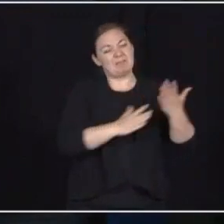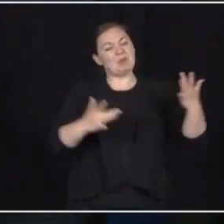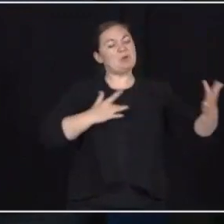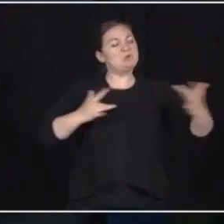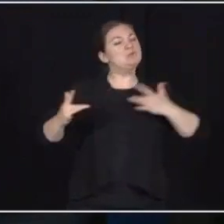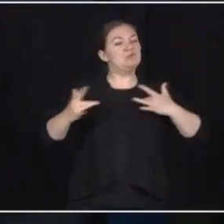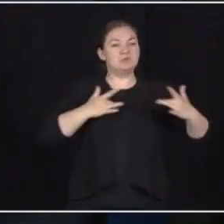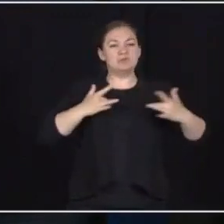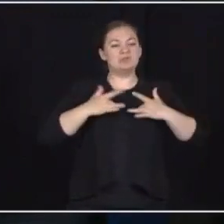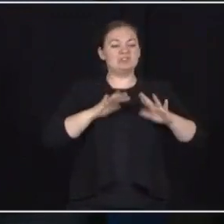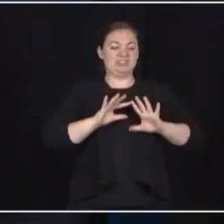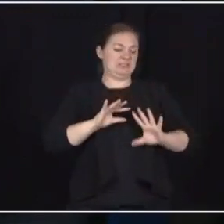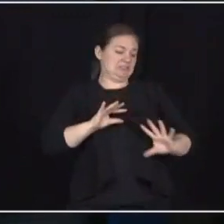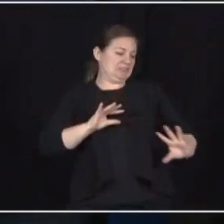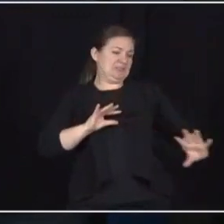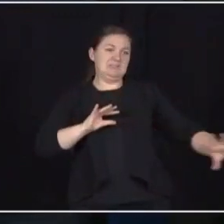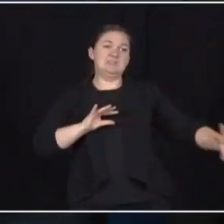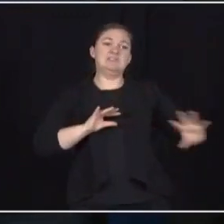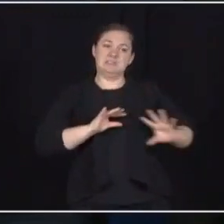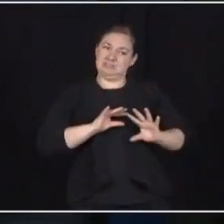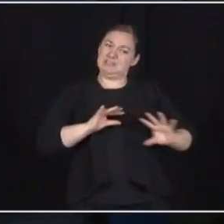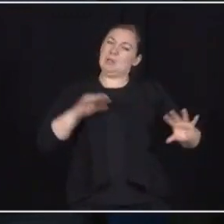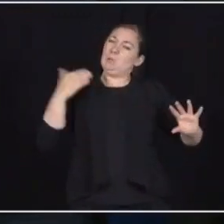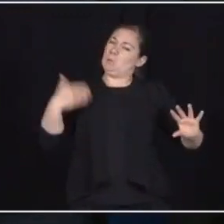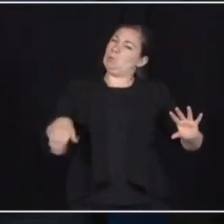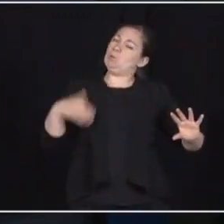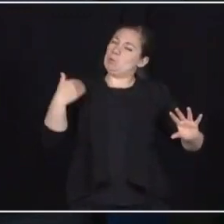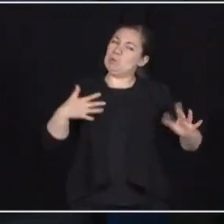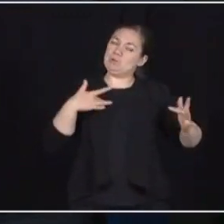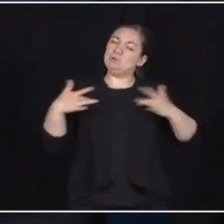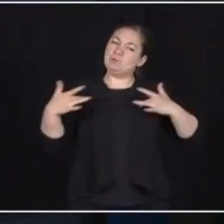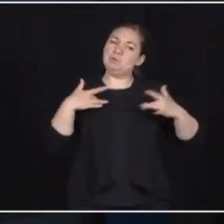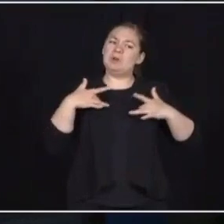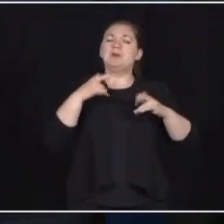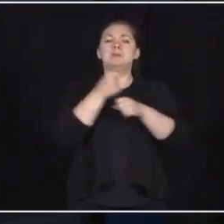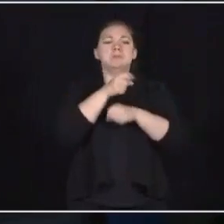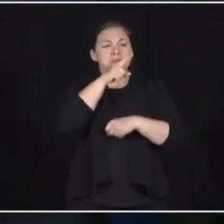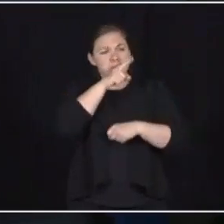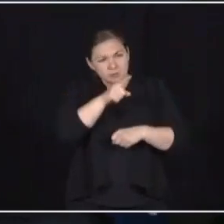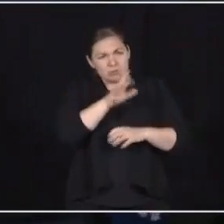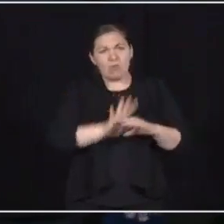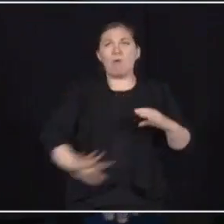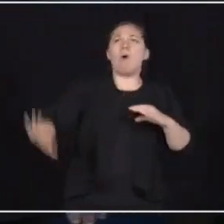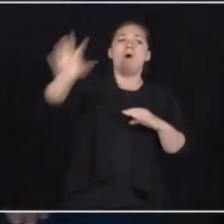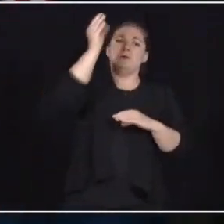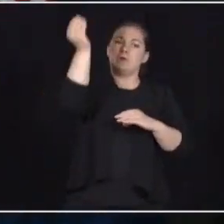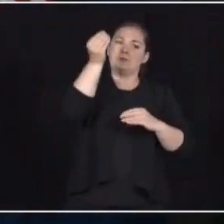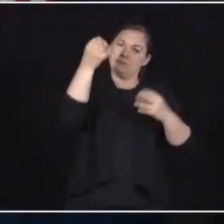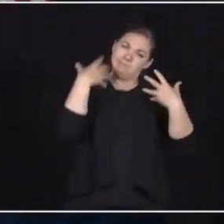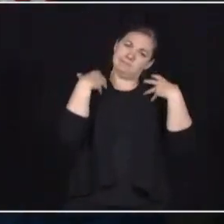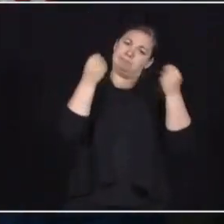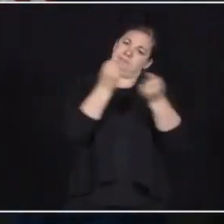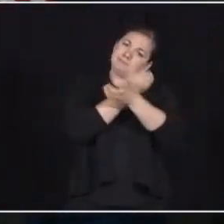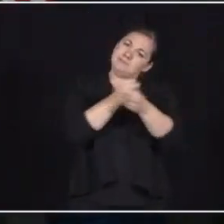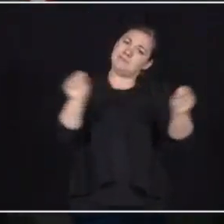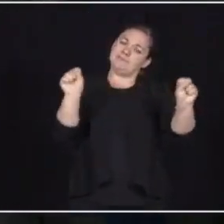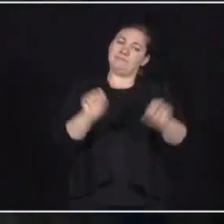And both in Toronto and Windsor, they have certainly agreed with Peel, there are still some public health concerns there that we need to deal with.